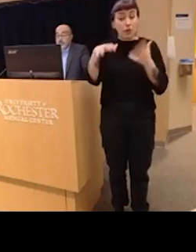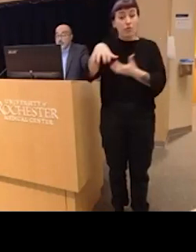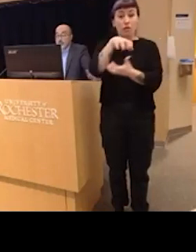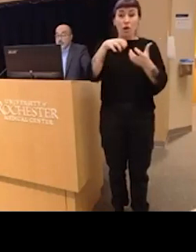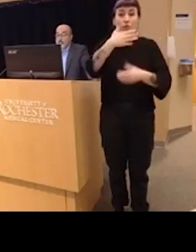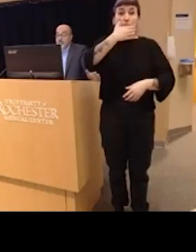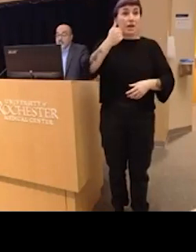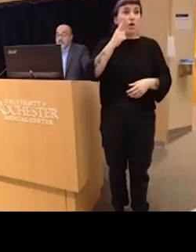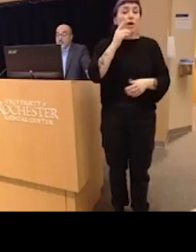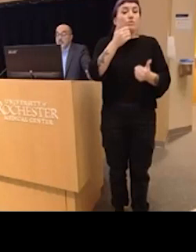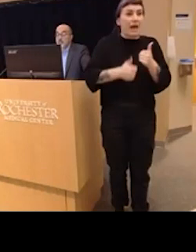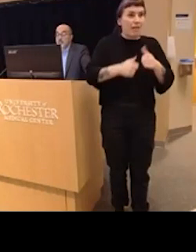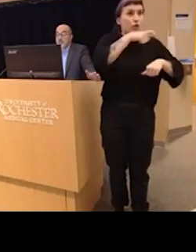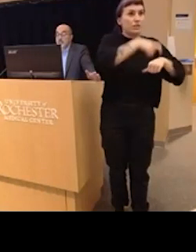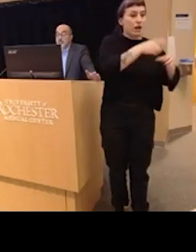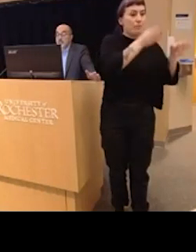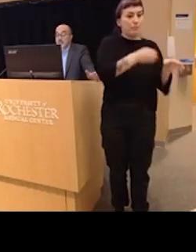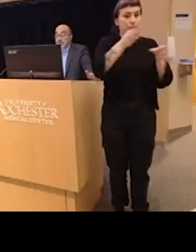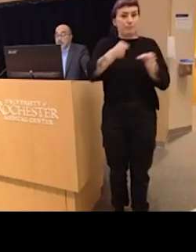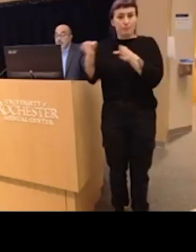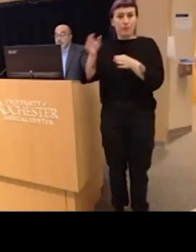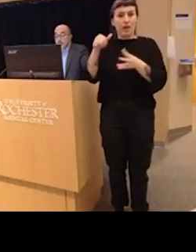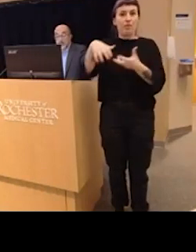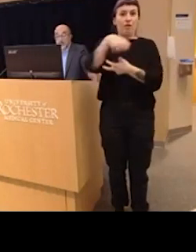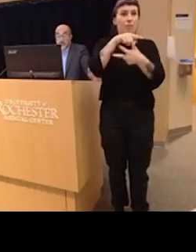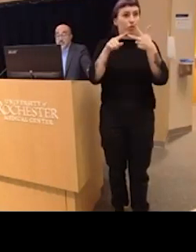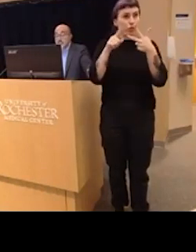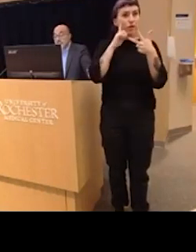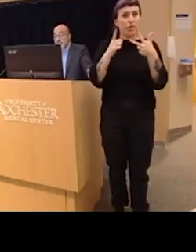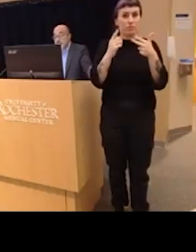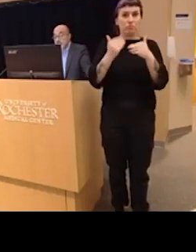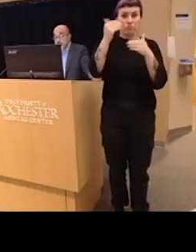point the combination kind of outperforms and the combination is durable so at six months you still